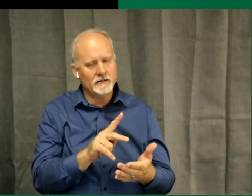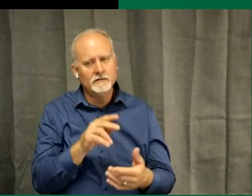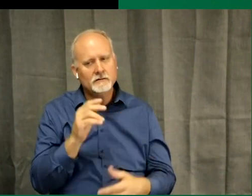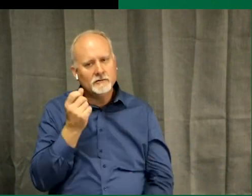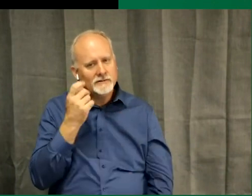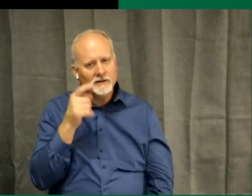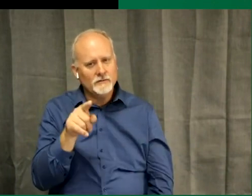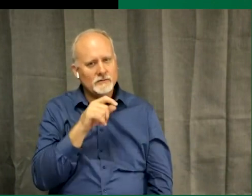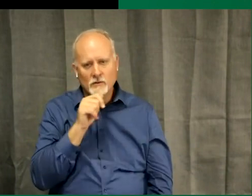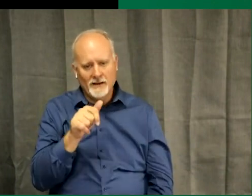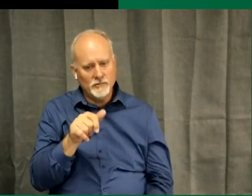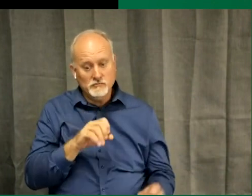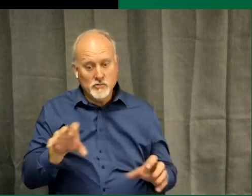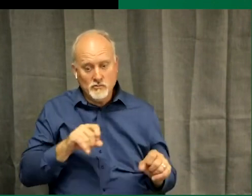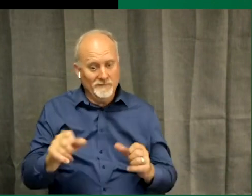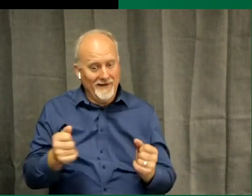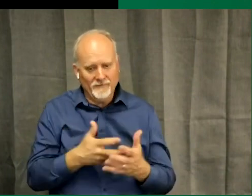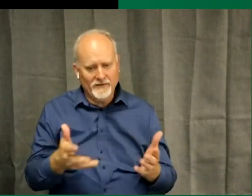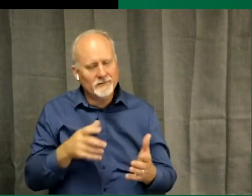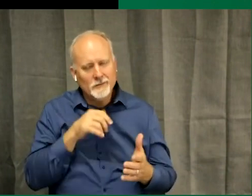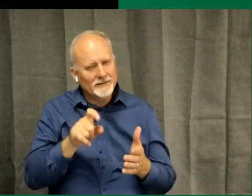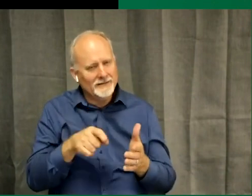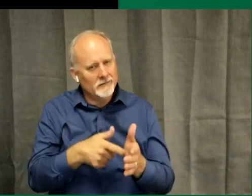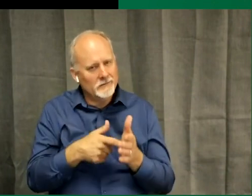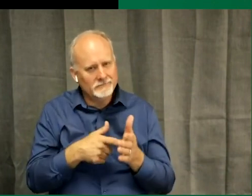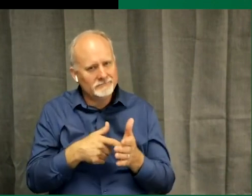have to move everything in you won't need as long to move back into the residence halls in